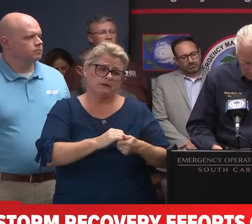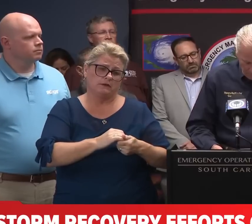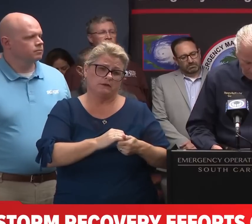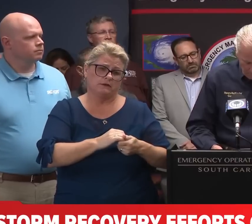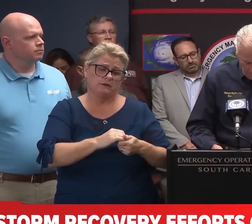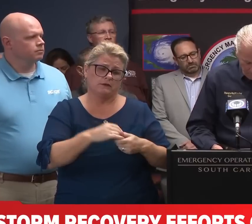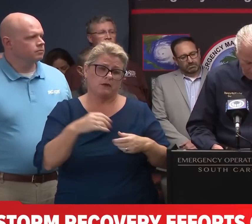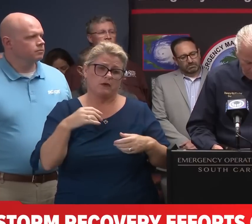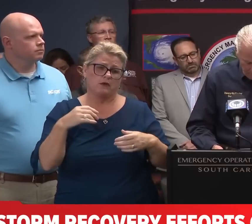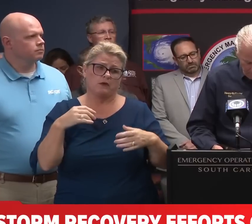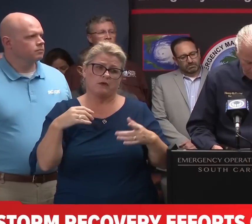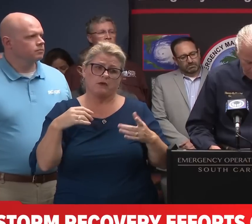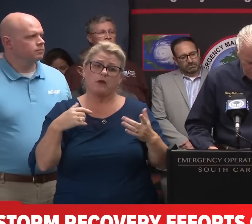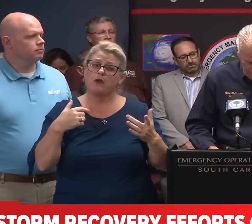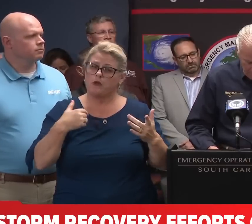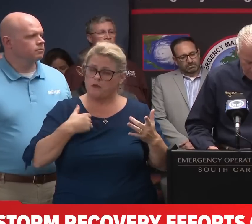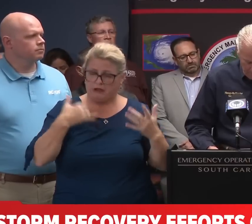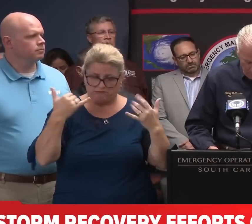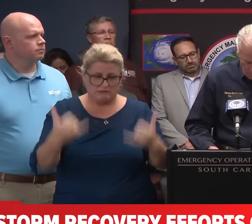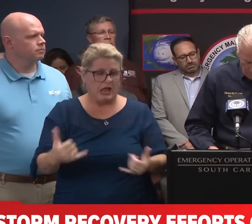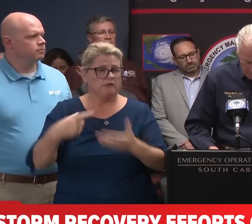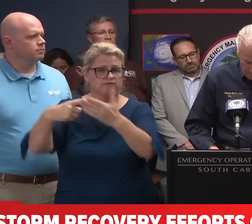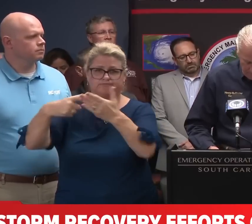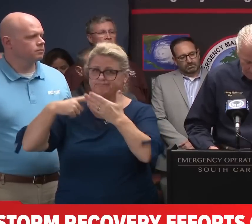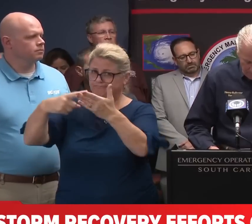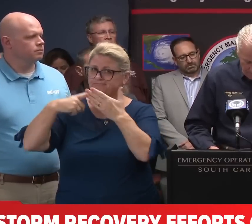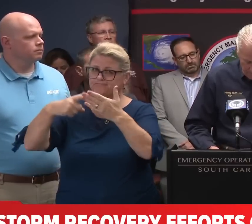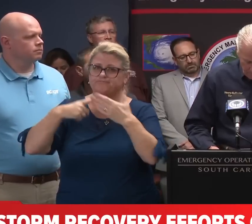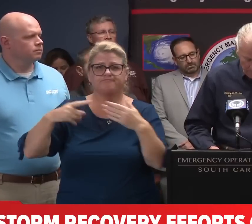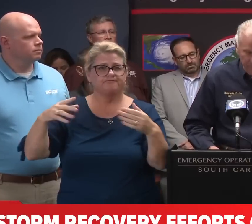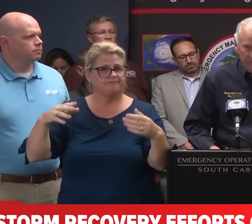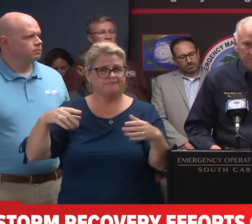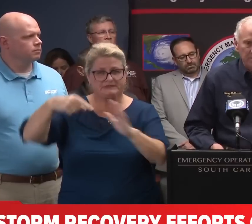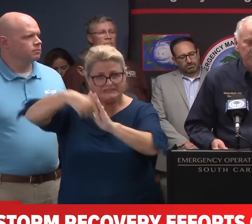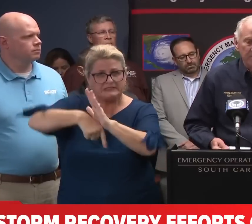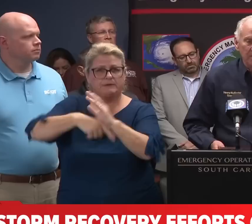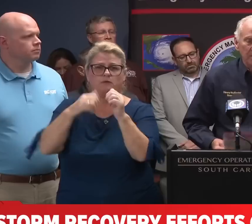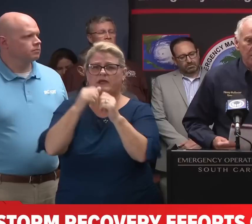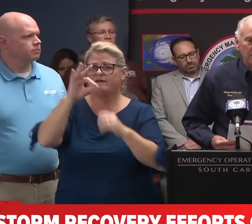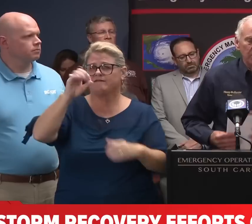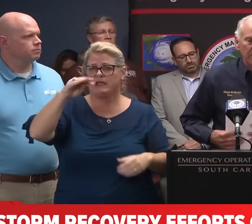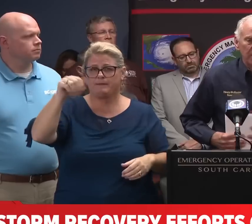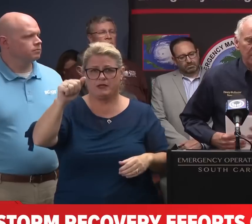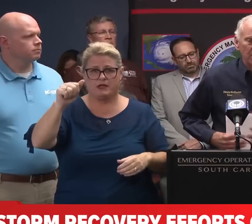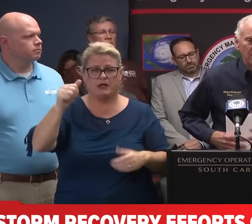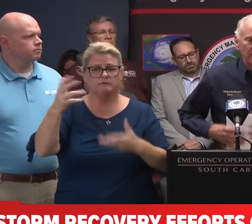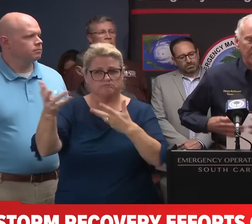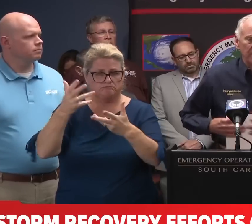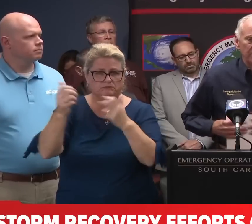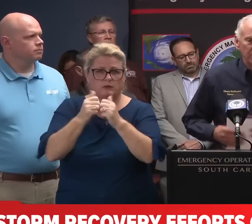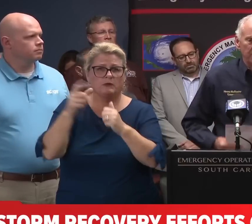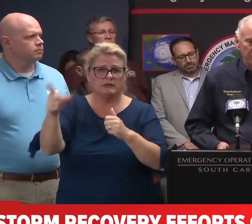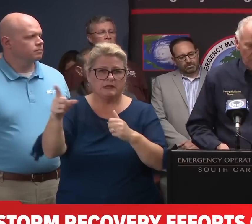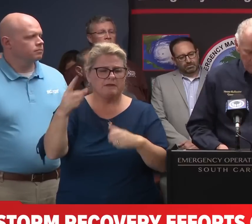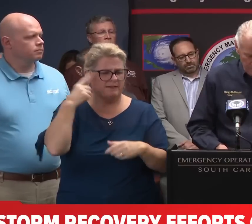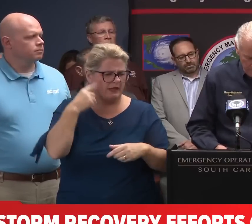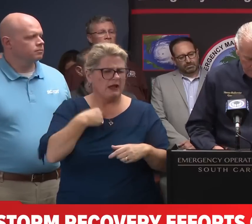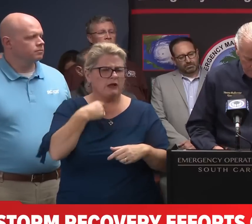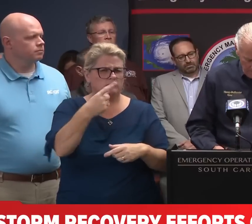We are fully conversant in dealing with the, with fa uh we got a call, I think I told you before, Deanie